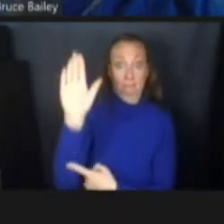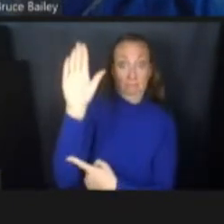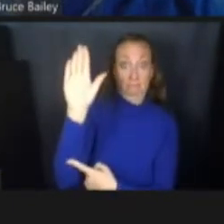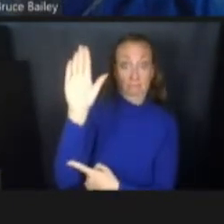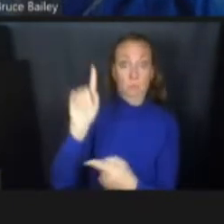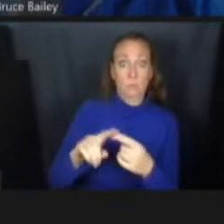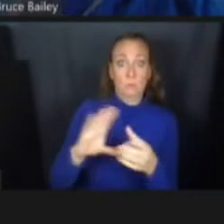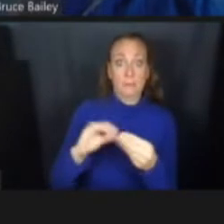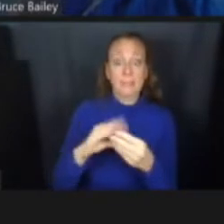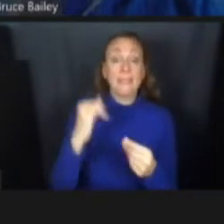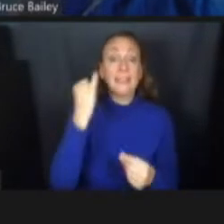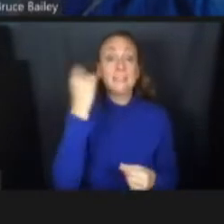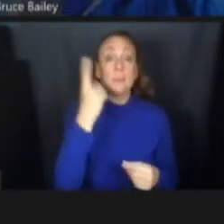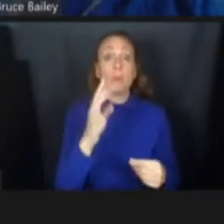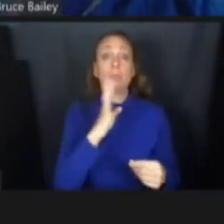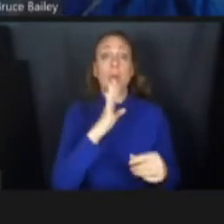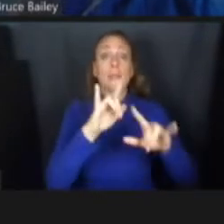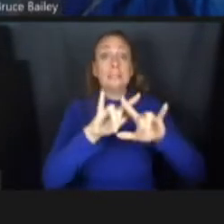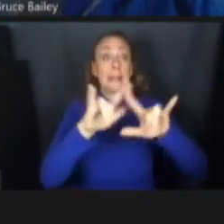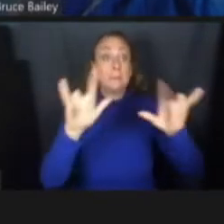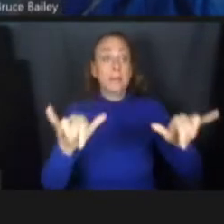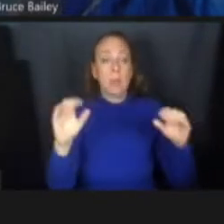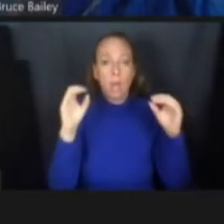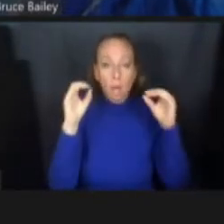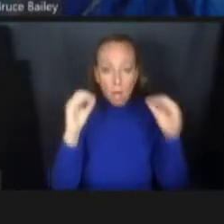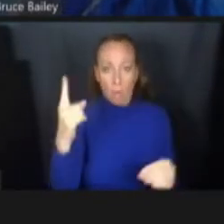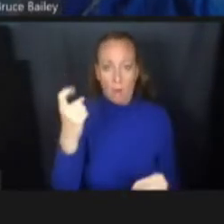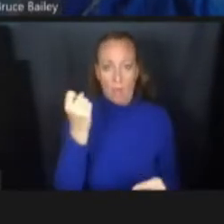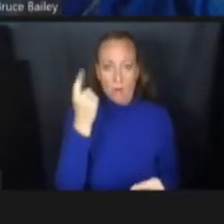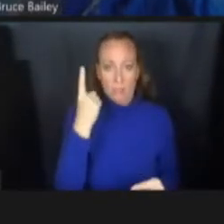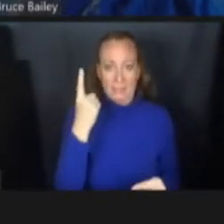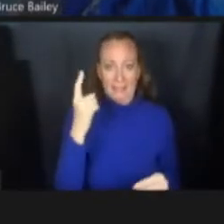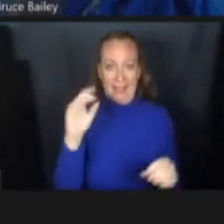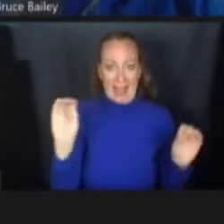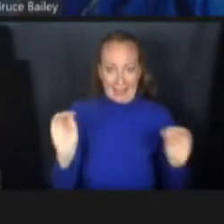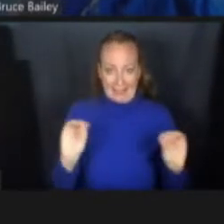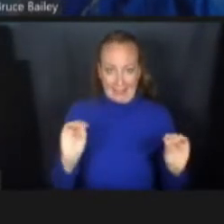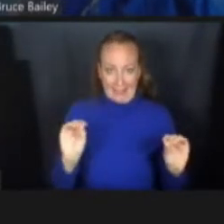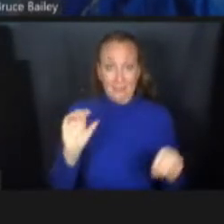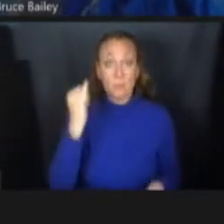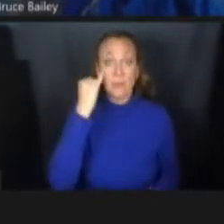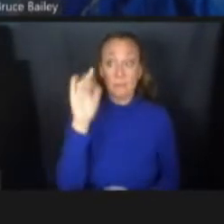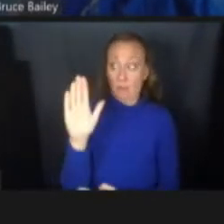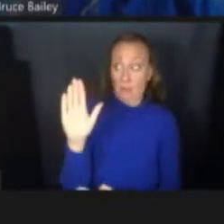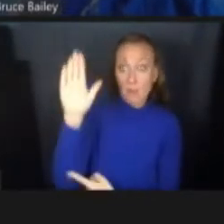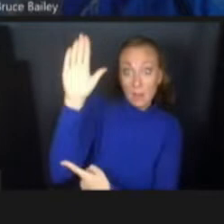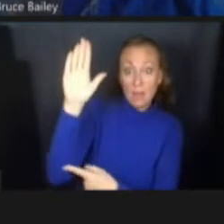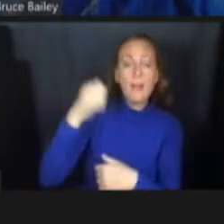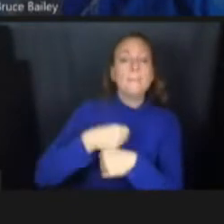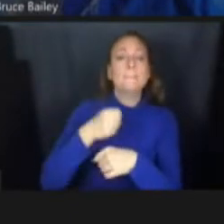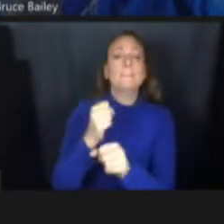nobody understands anything. So raising your hand to speak, makes a meeting more orderly.